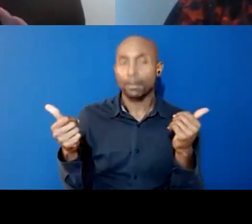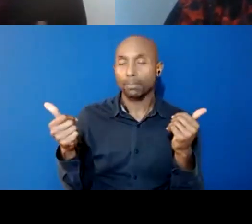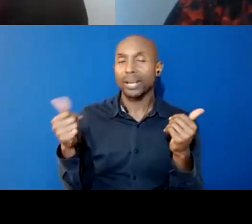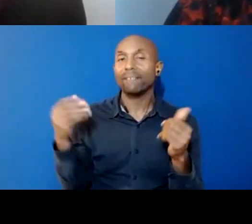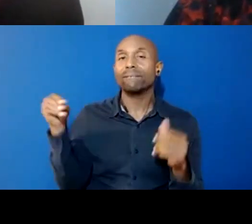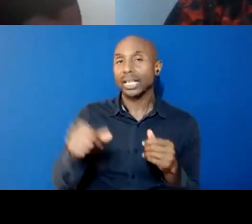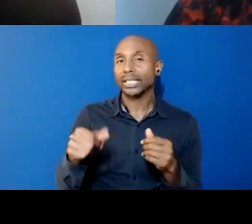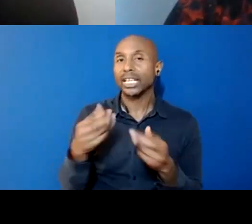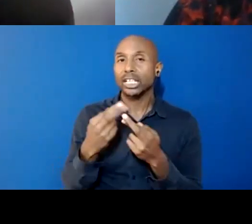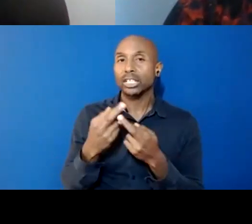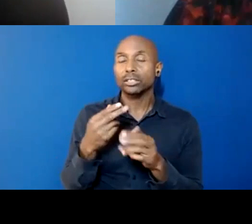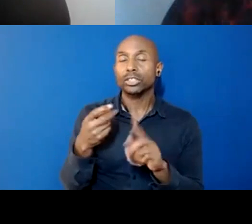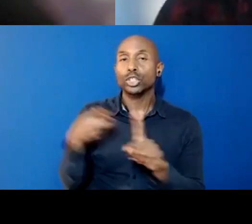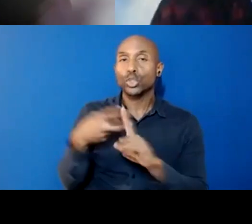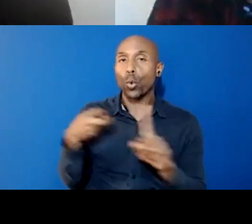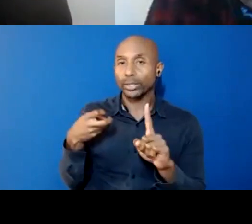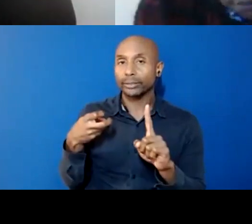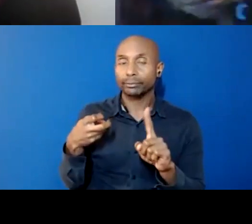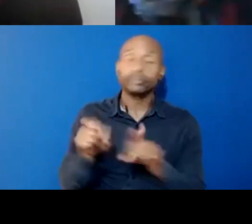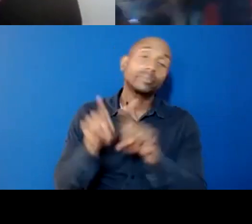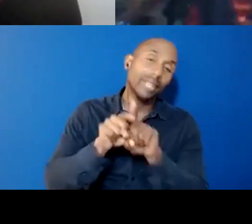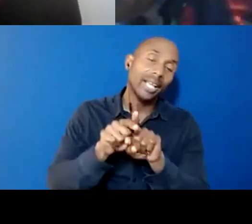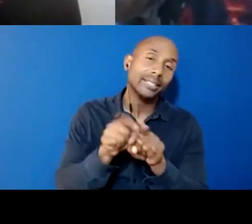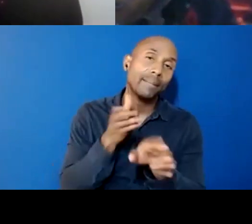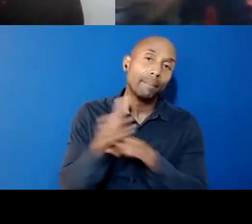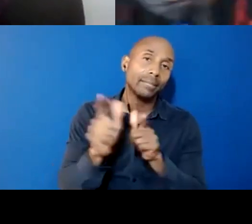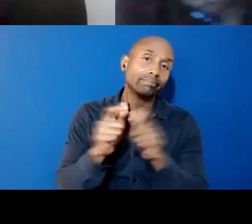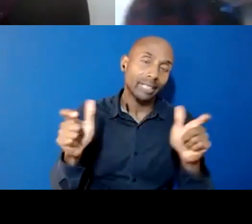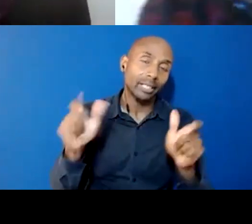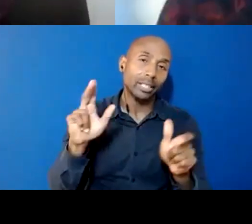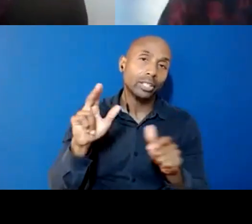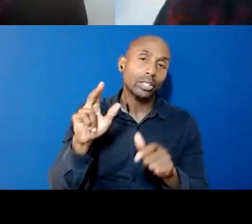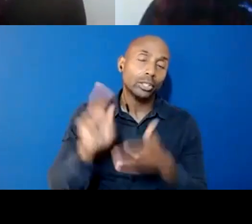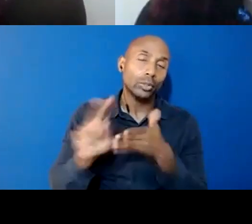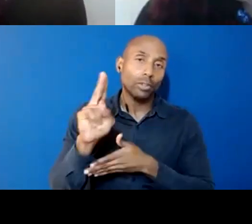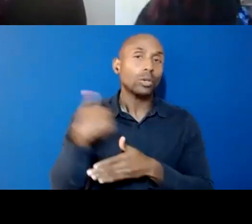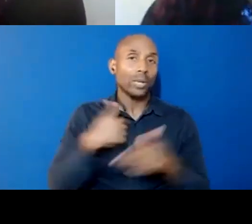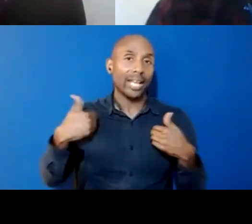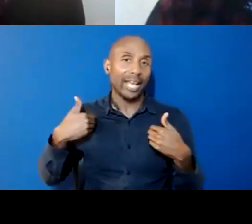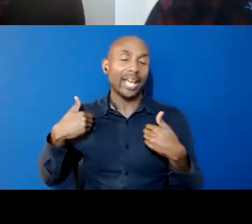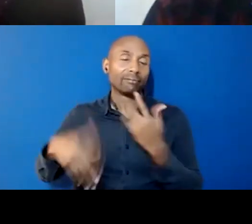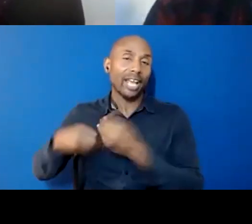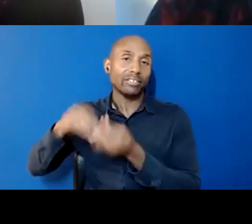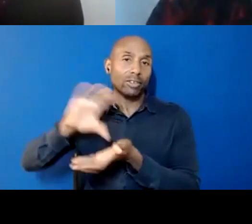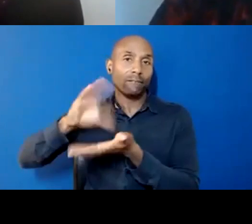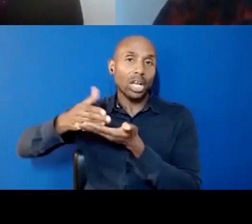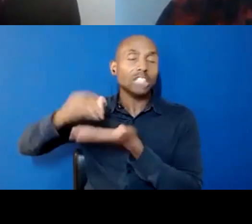It is a big university, so we could dedicate to that particular need.